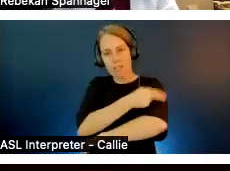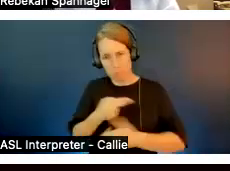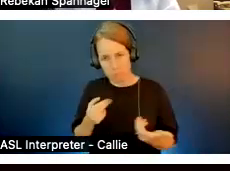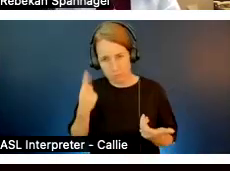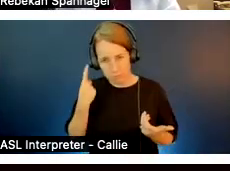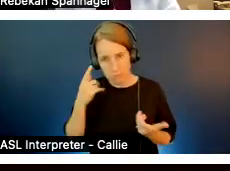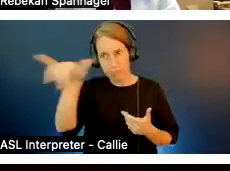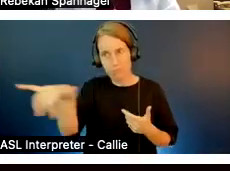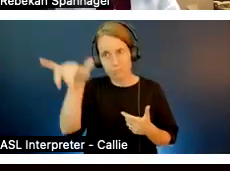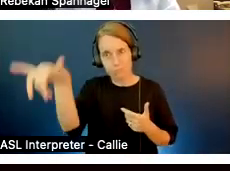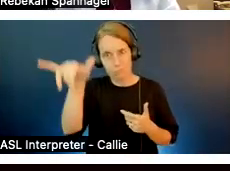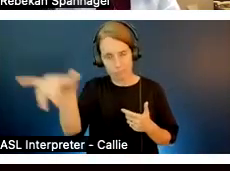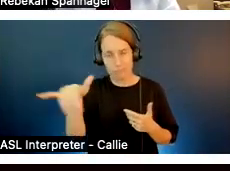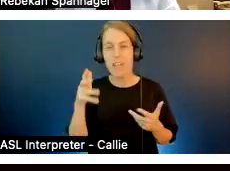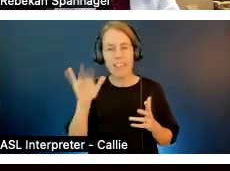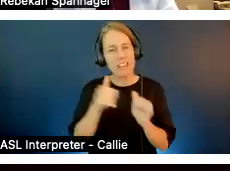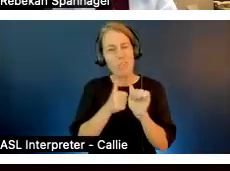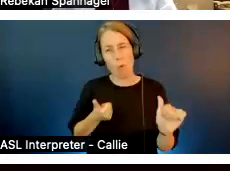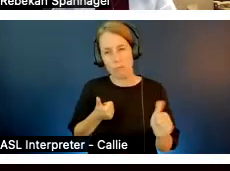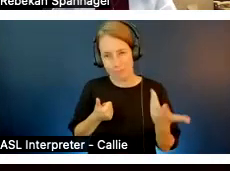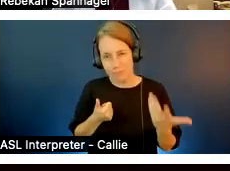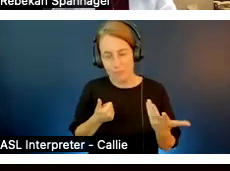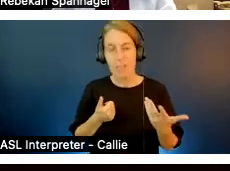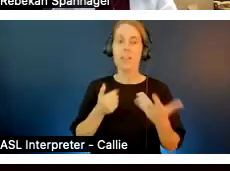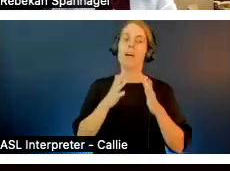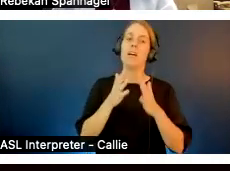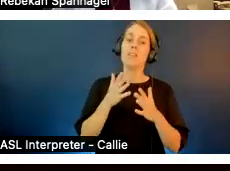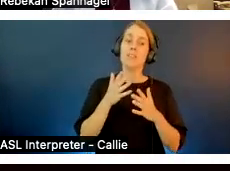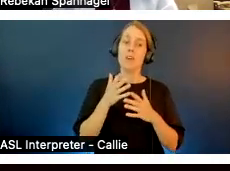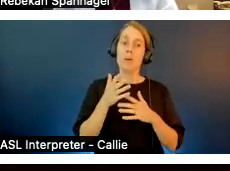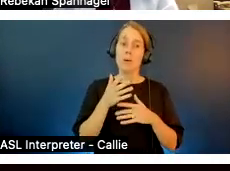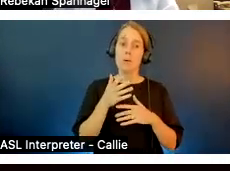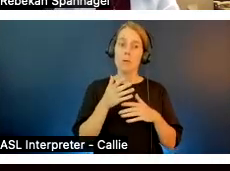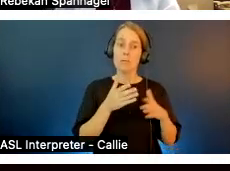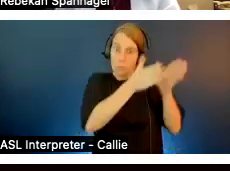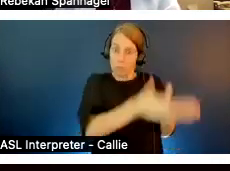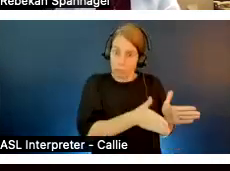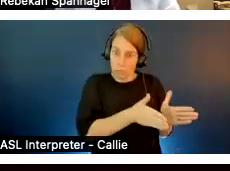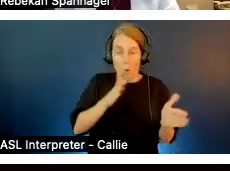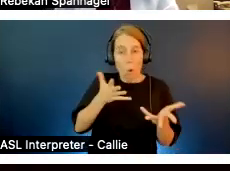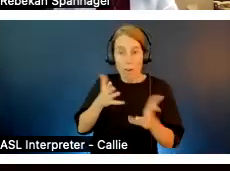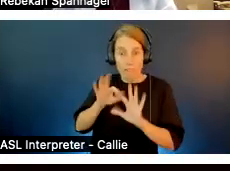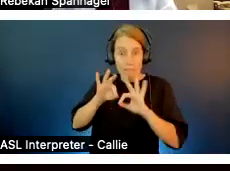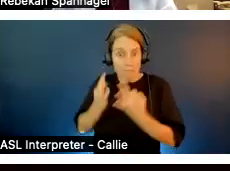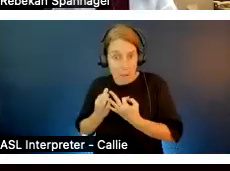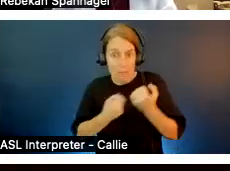um that may be participating in this process um are strongly advocating for the services that